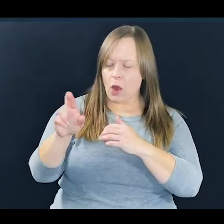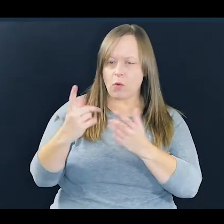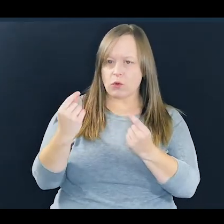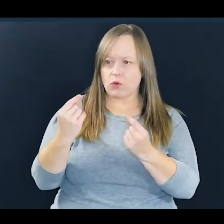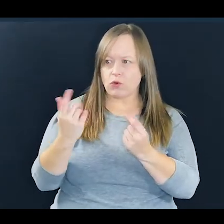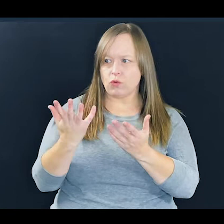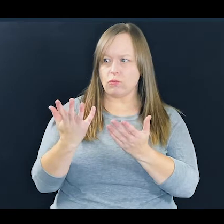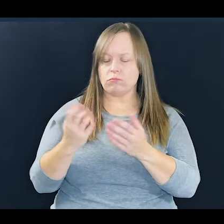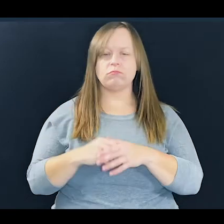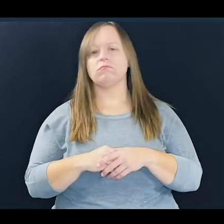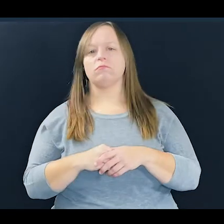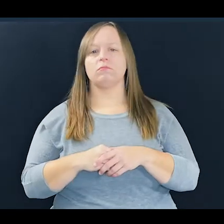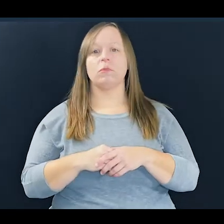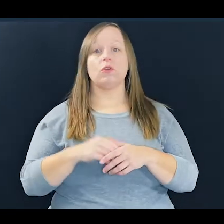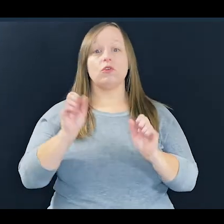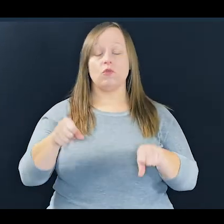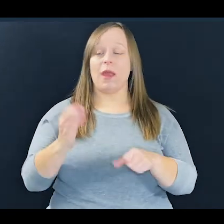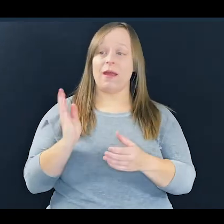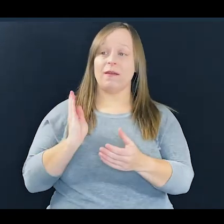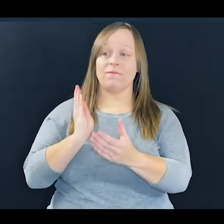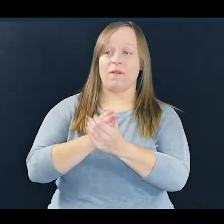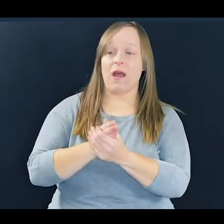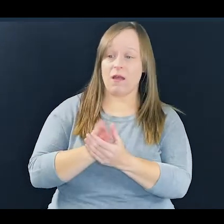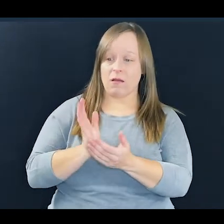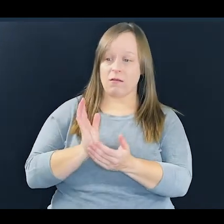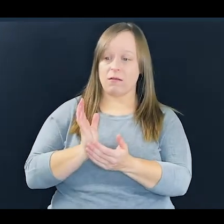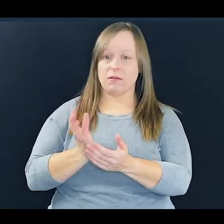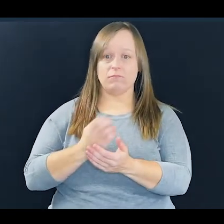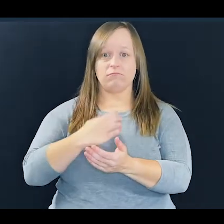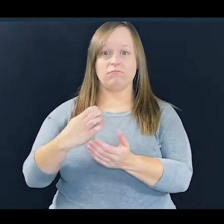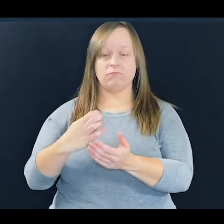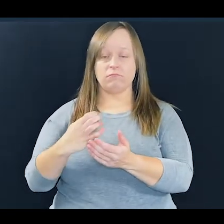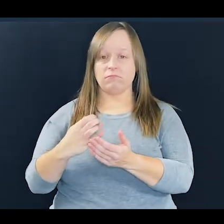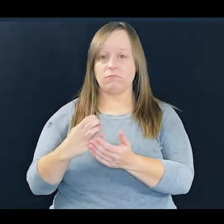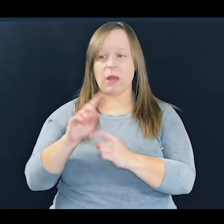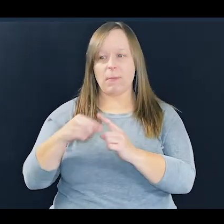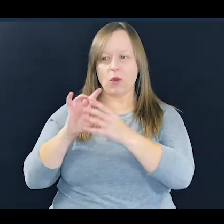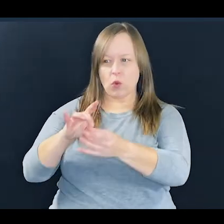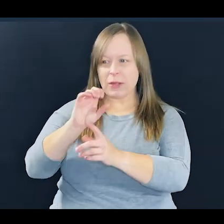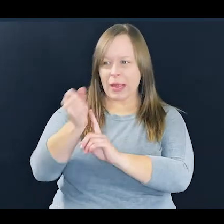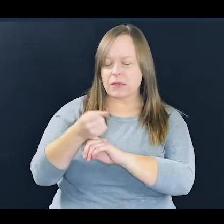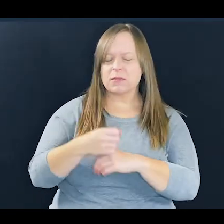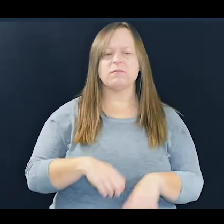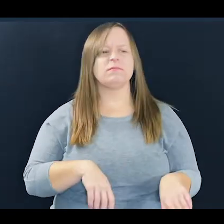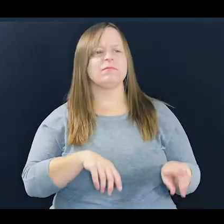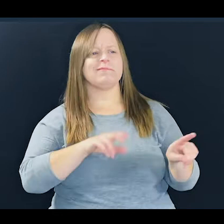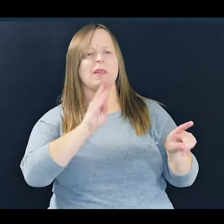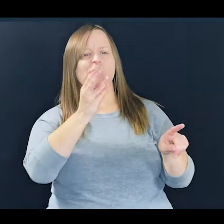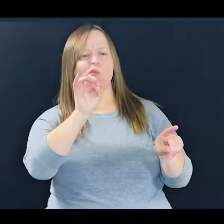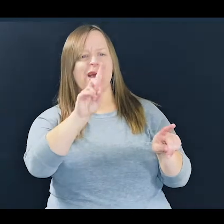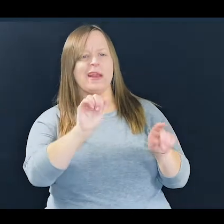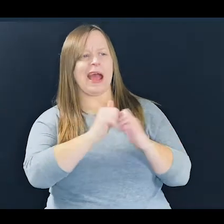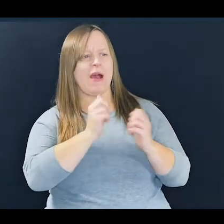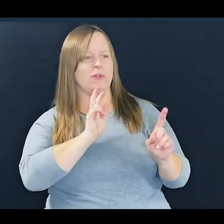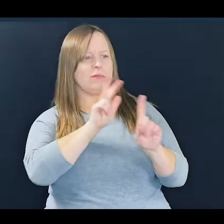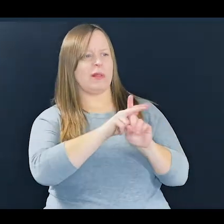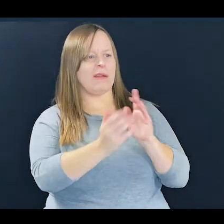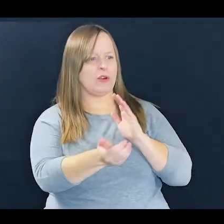you have a right to file an appeal relating to the decision made regarding your case. And Brenda, how can someone apply for the appeals process?